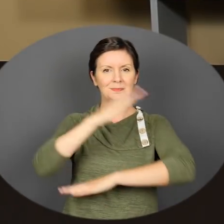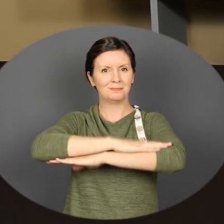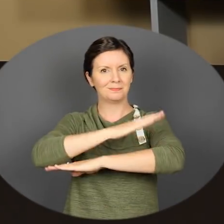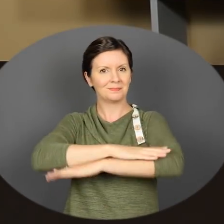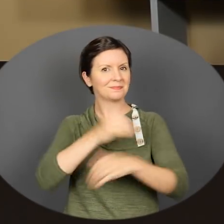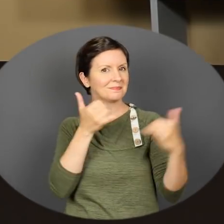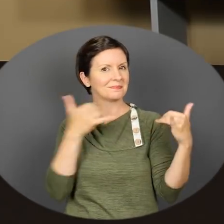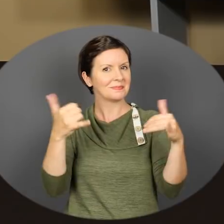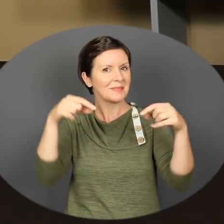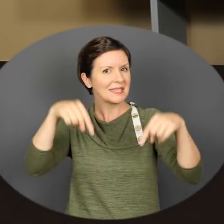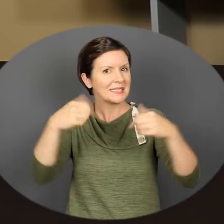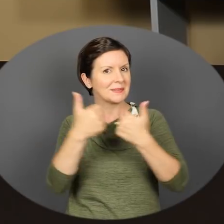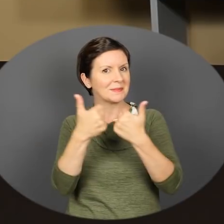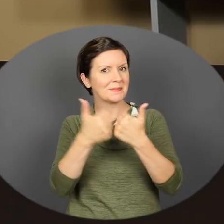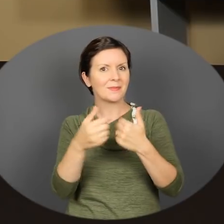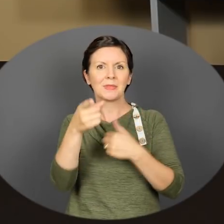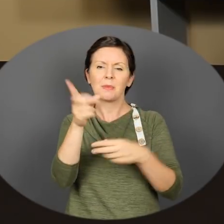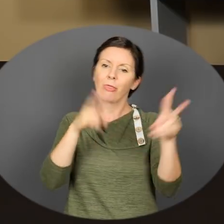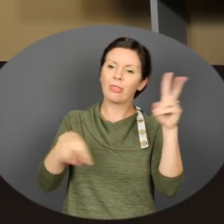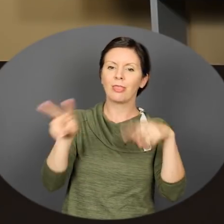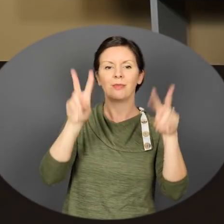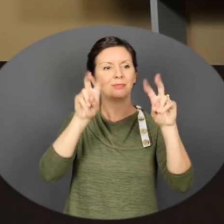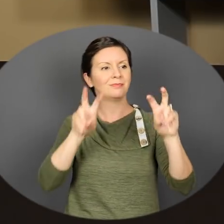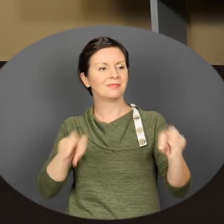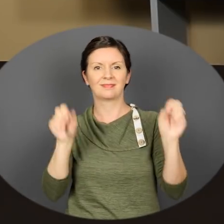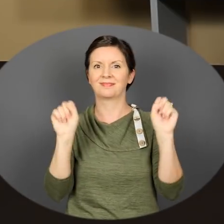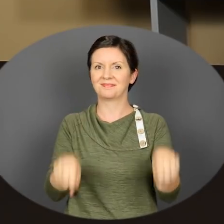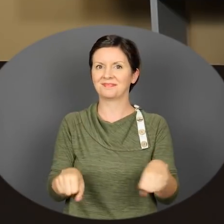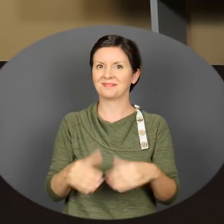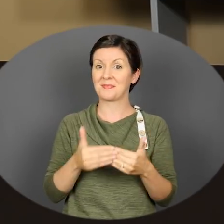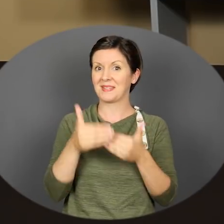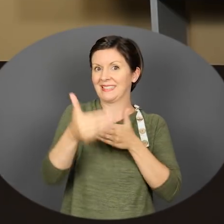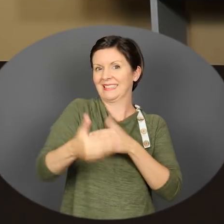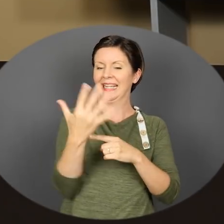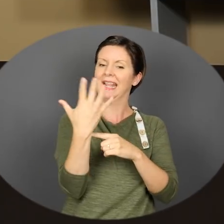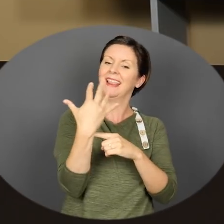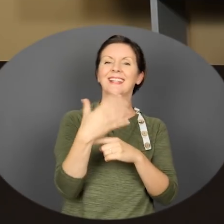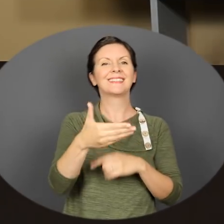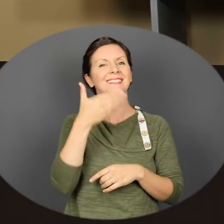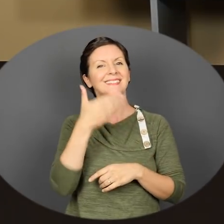game, giving you another chance to see how this game works. But until the next episode, thanks for watching.